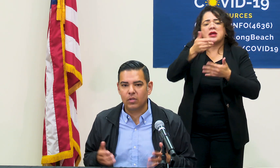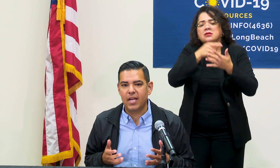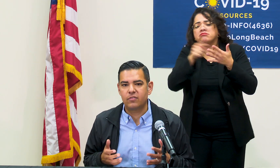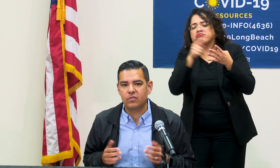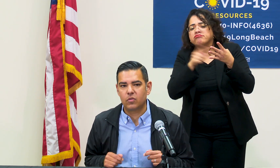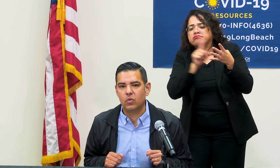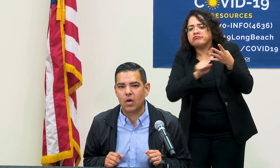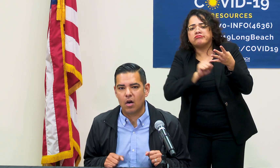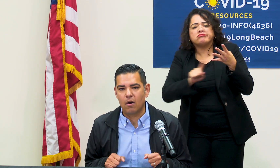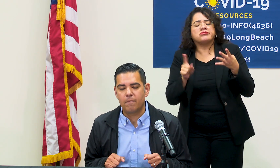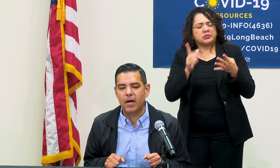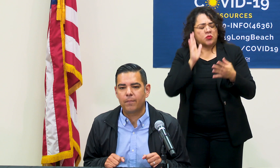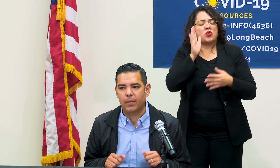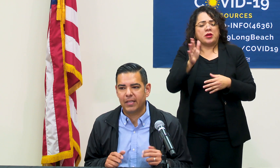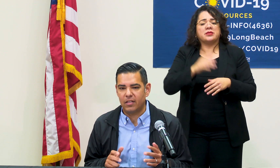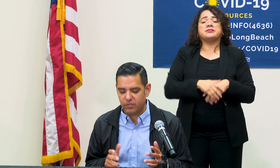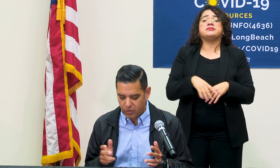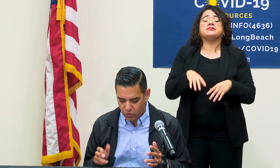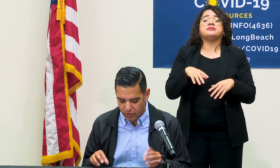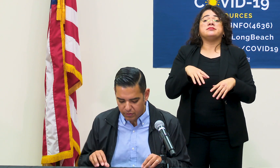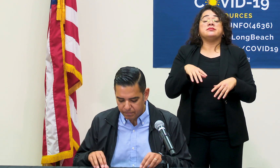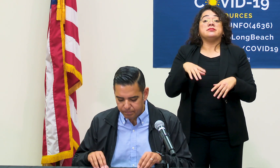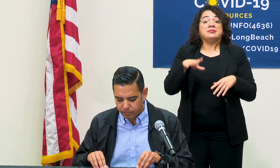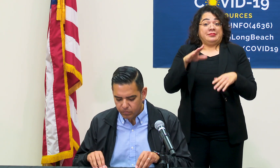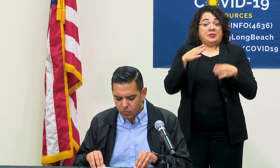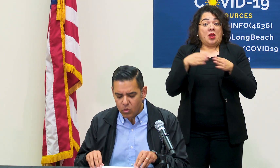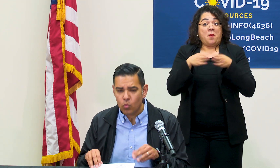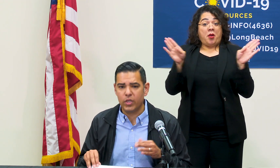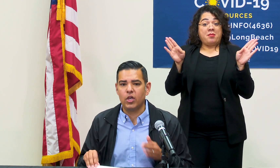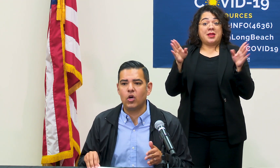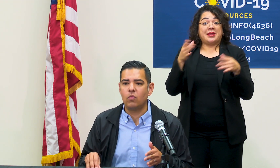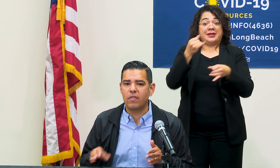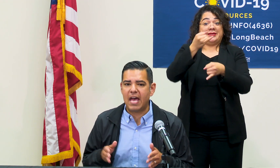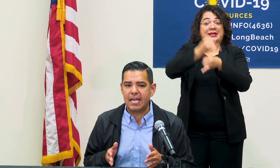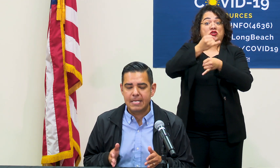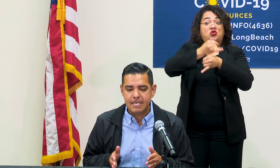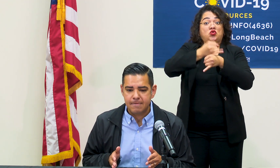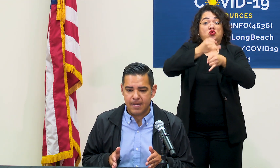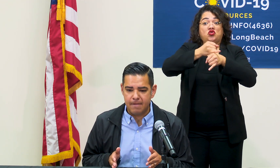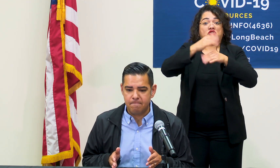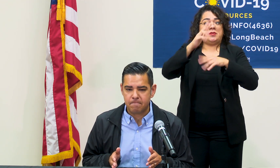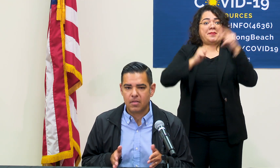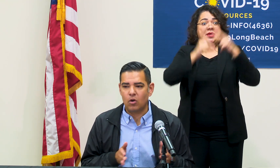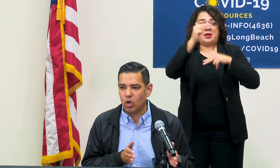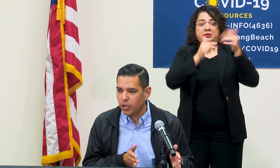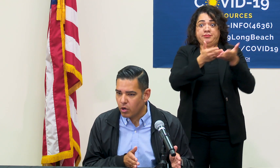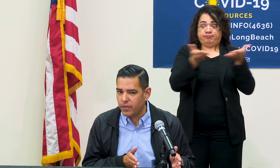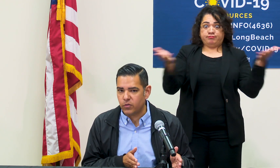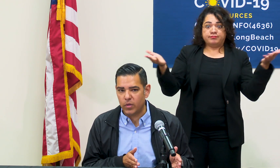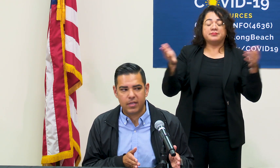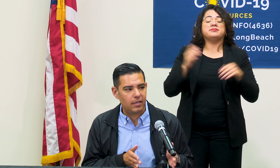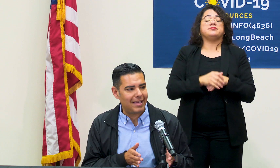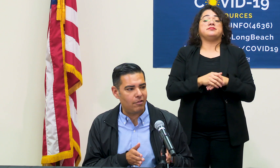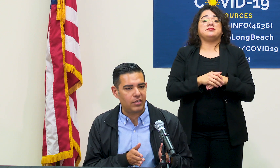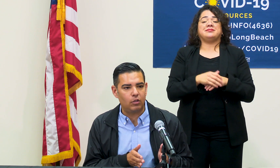relates to our public institutions we know that earlier this week Cal State